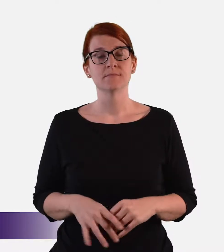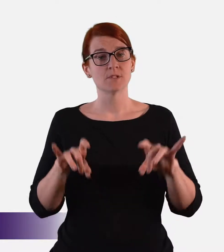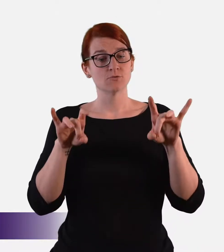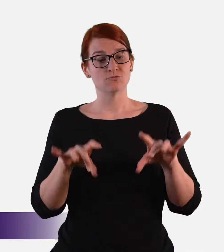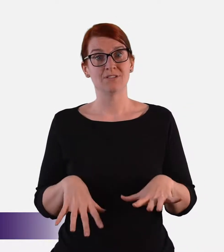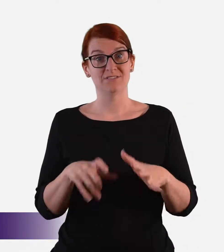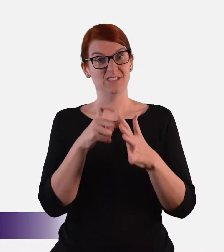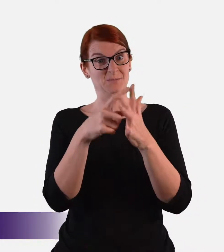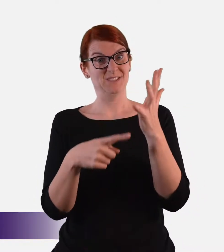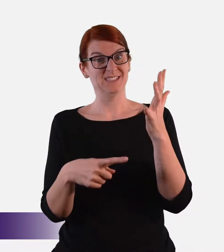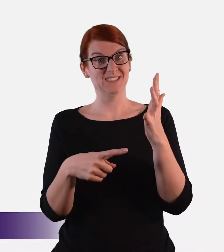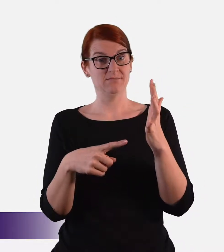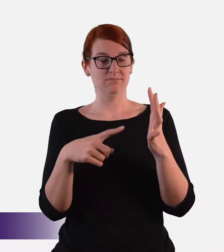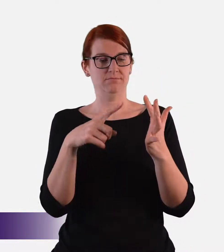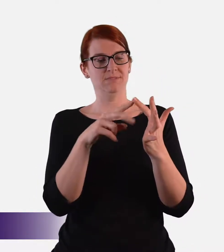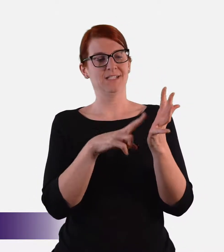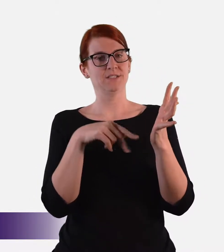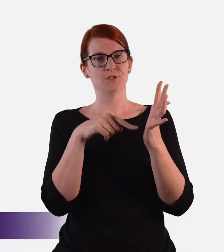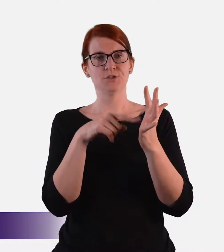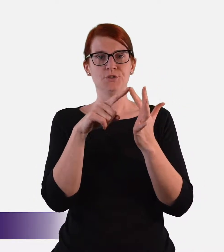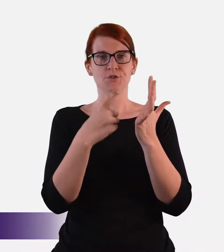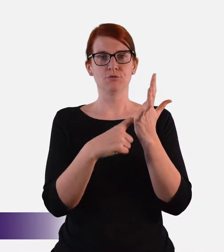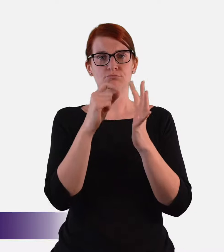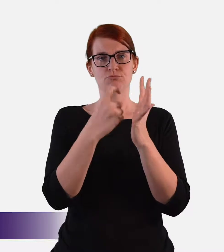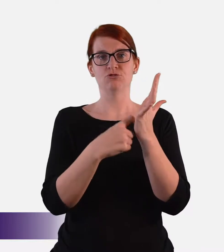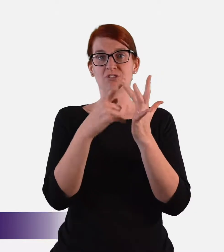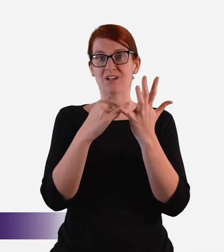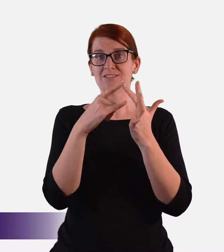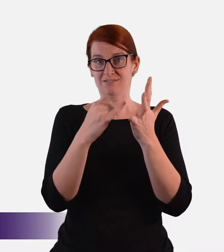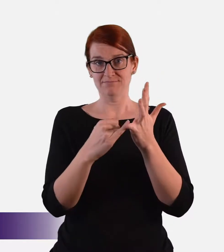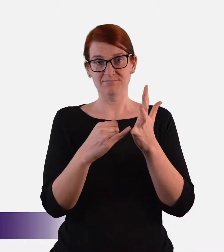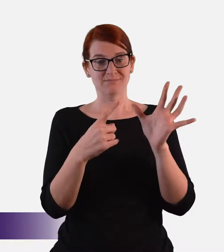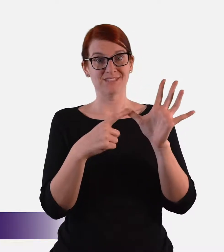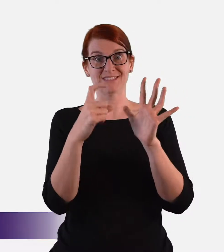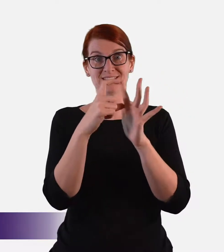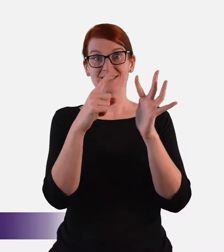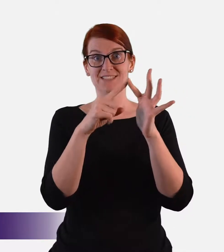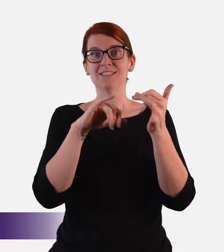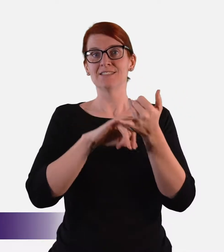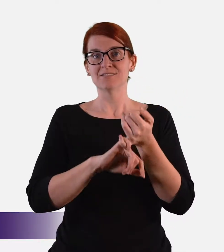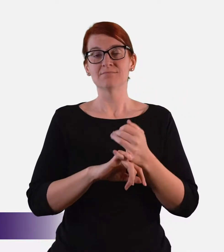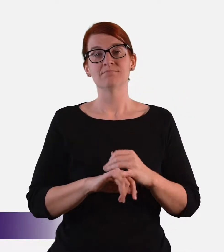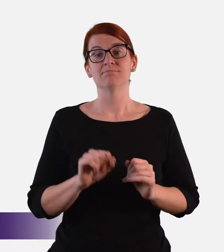Participants also raised concerns with the operation of Australian Disability Enterprises (ADEs),